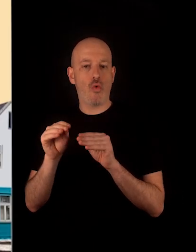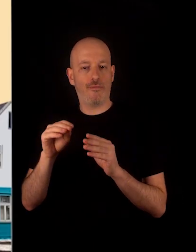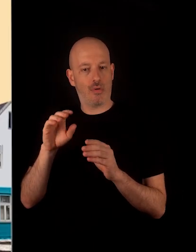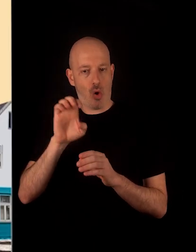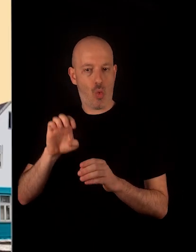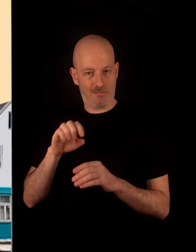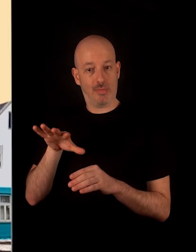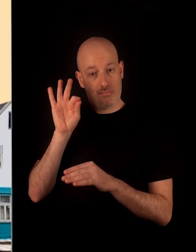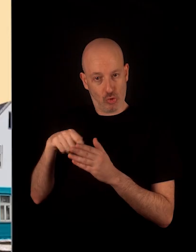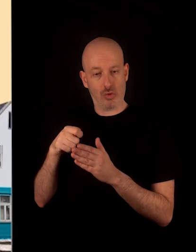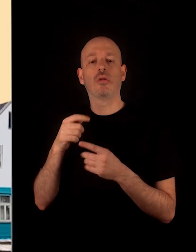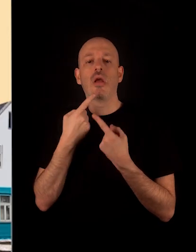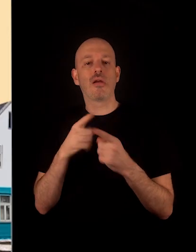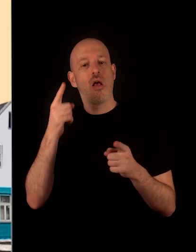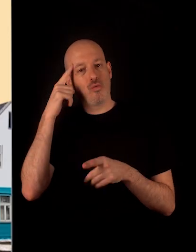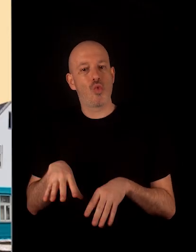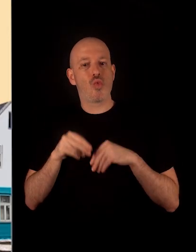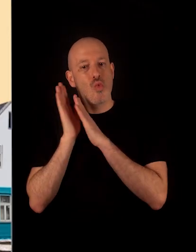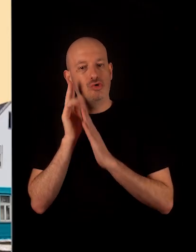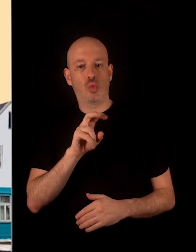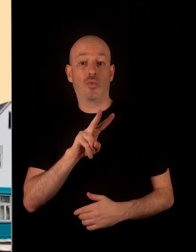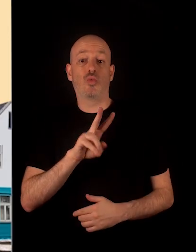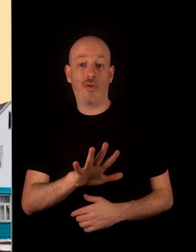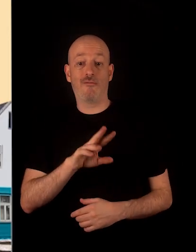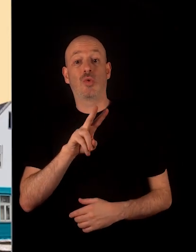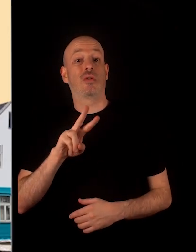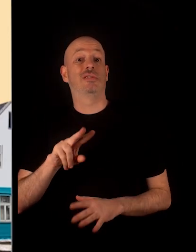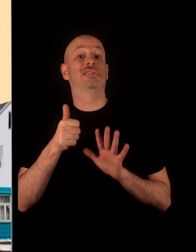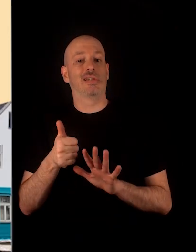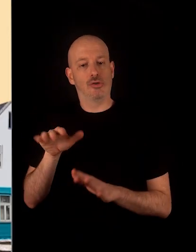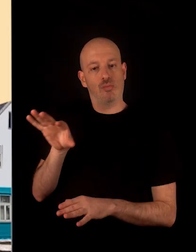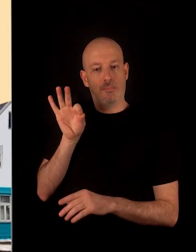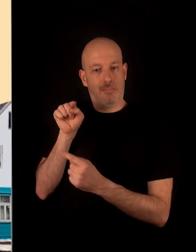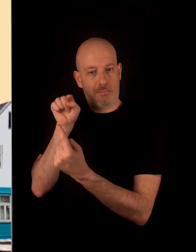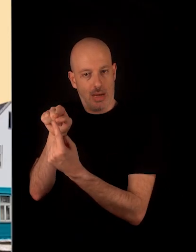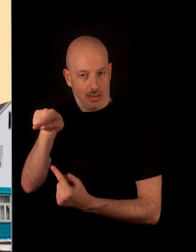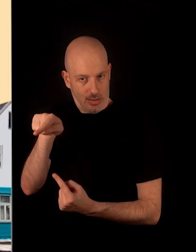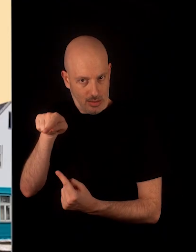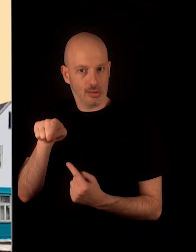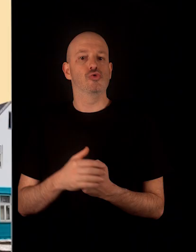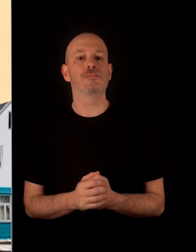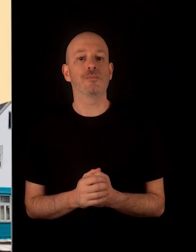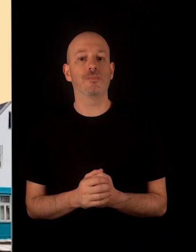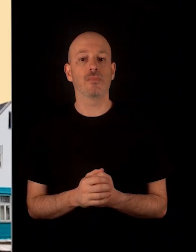proofs of the use of the hosting allowance.